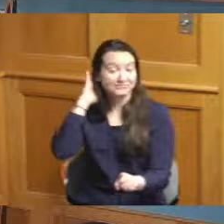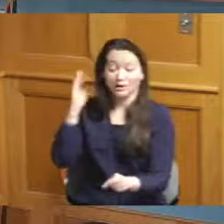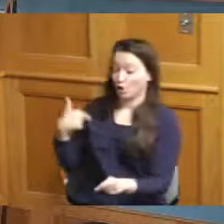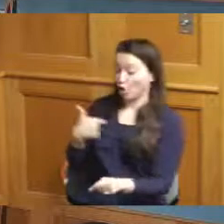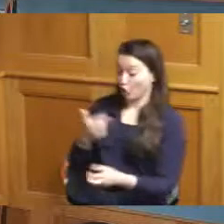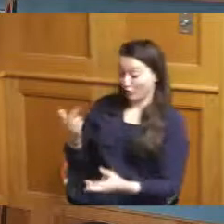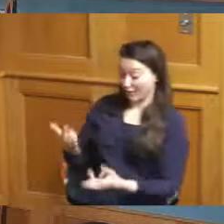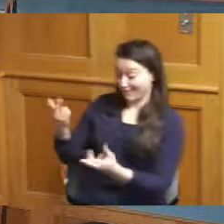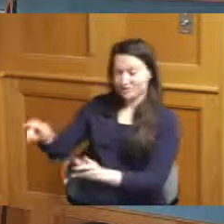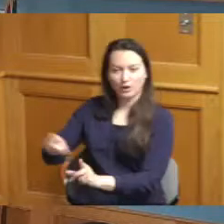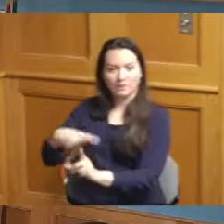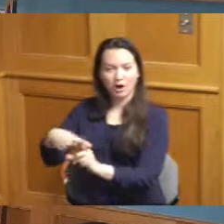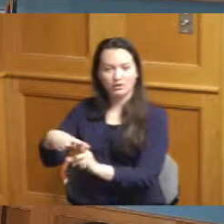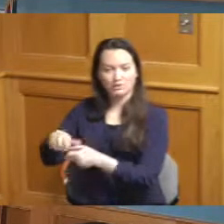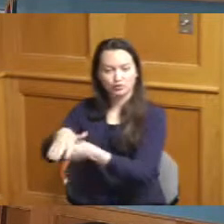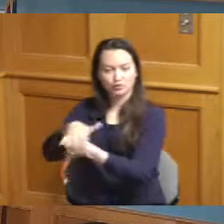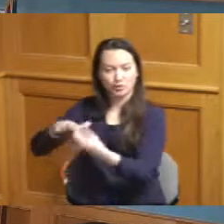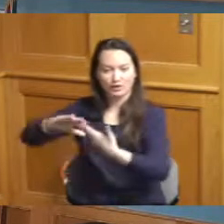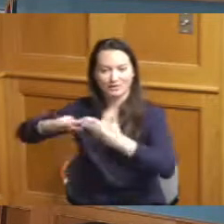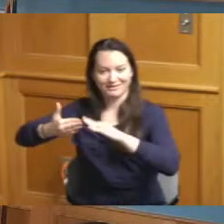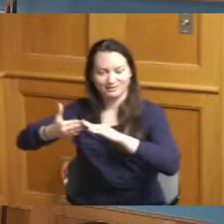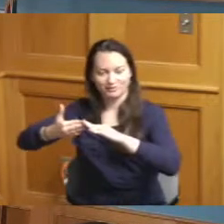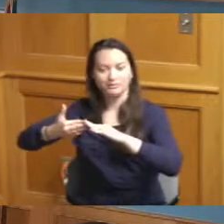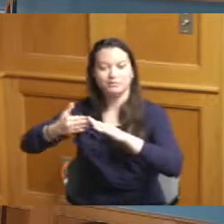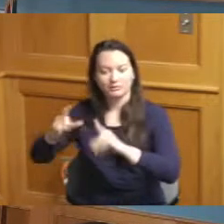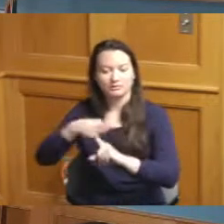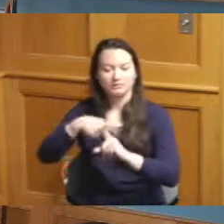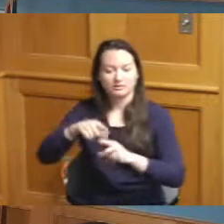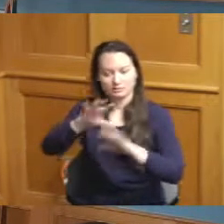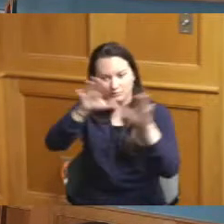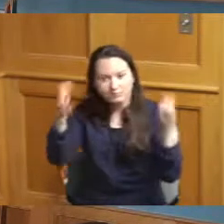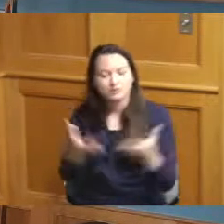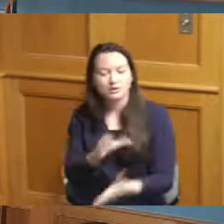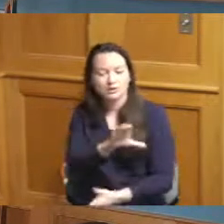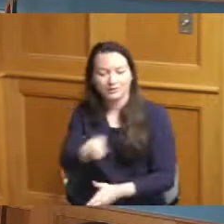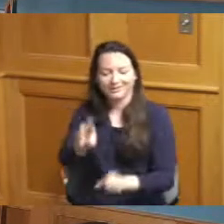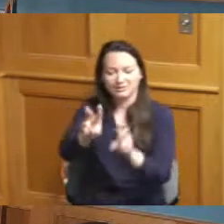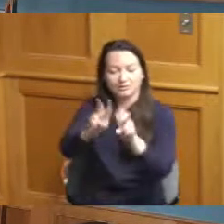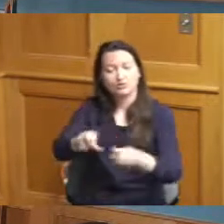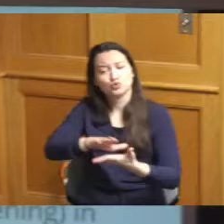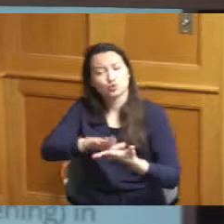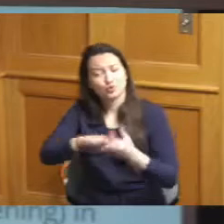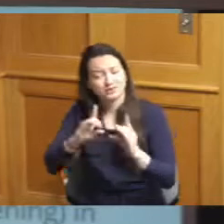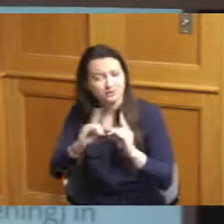as well as the local community and then the companies and also the school district's input